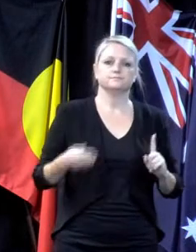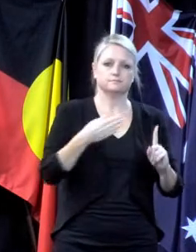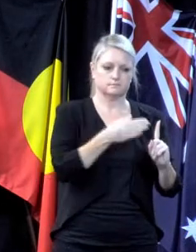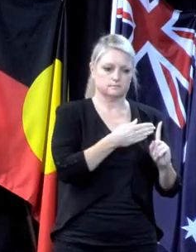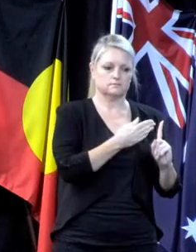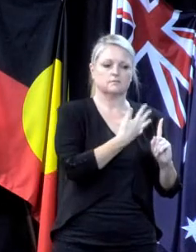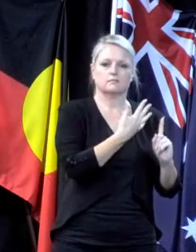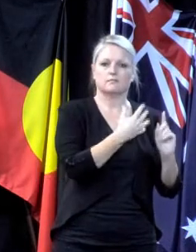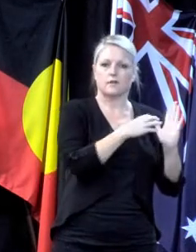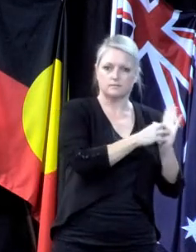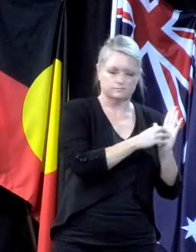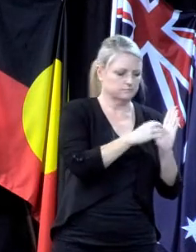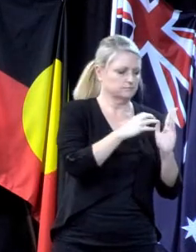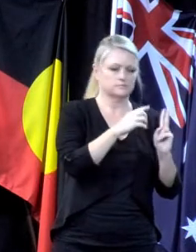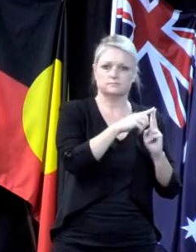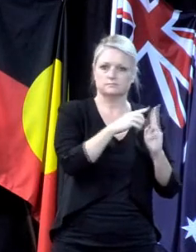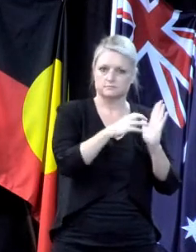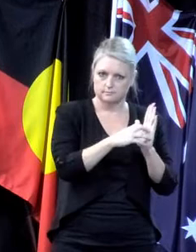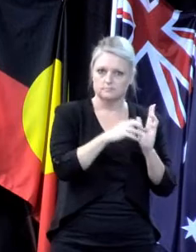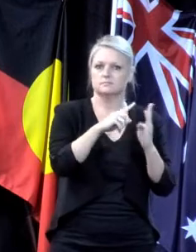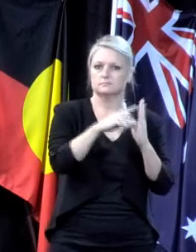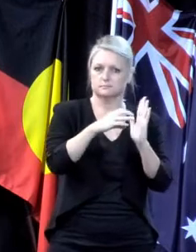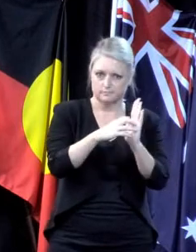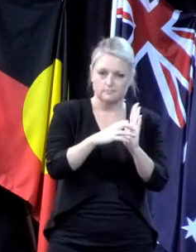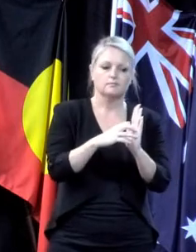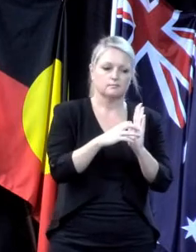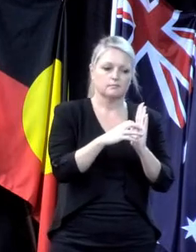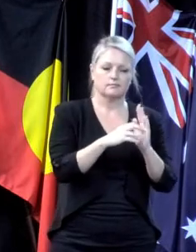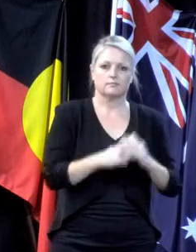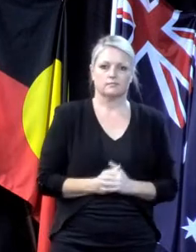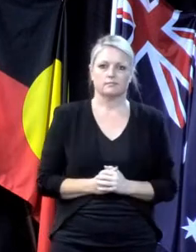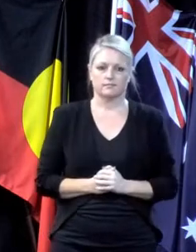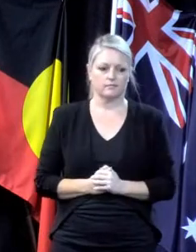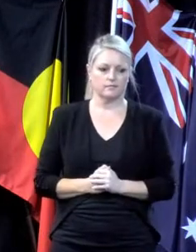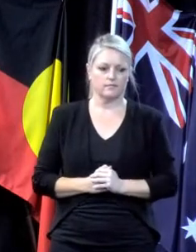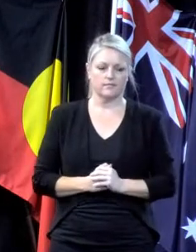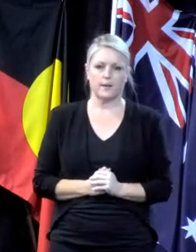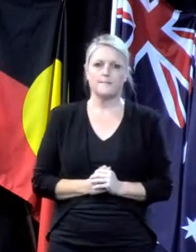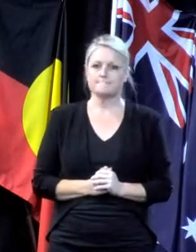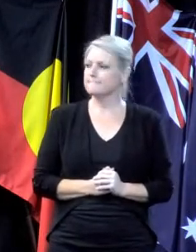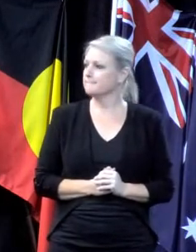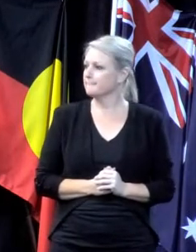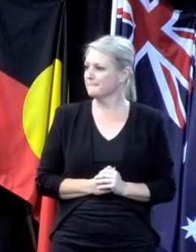And Ms. Morris, from seven onwards. I haven't the last number.